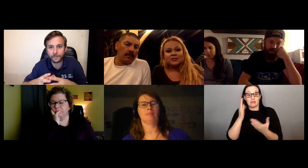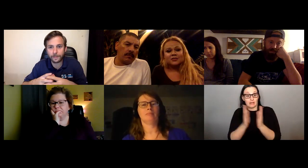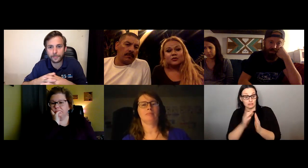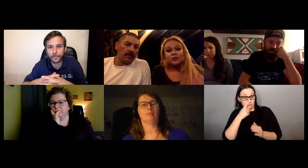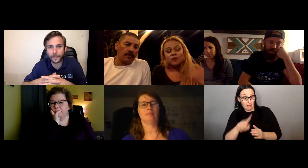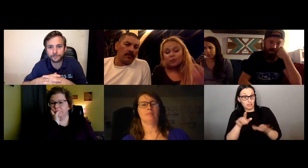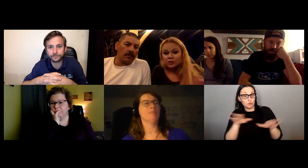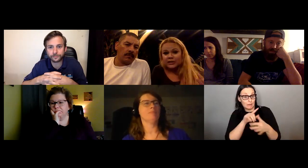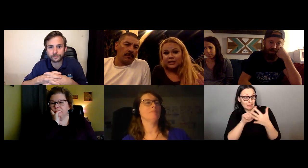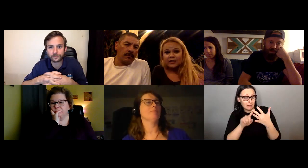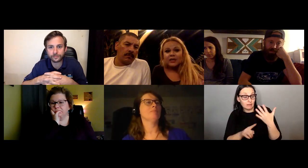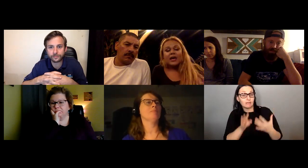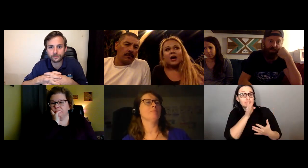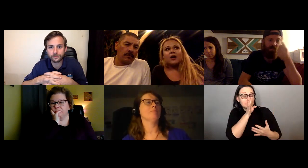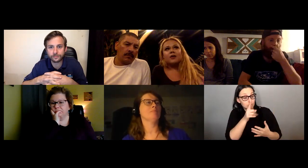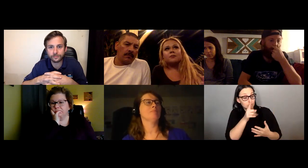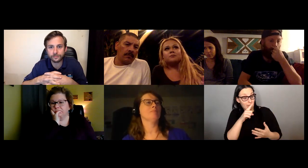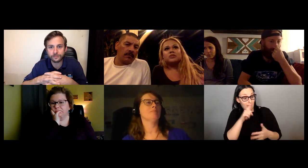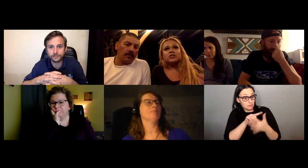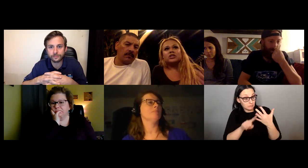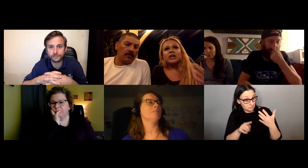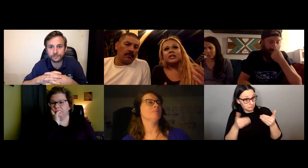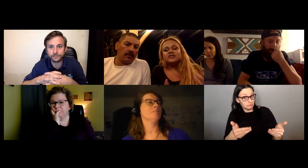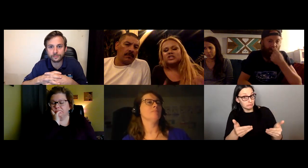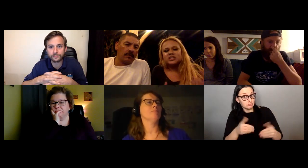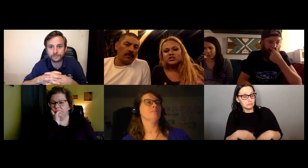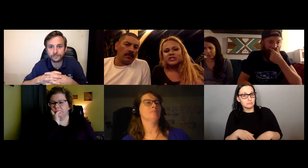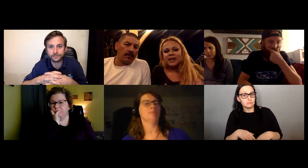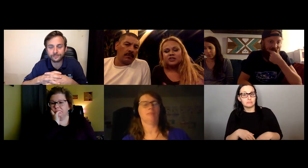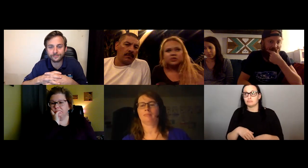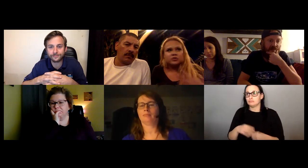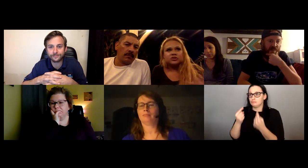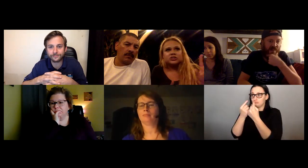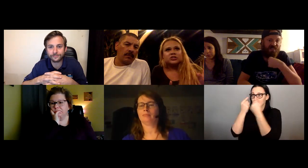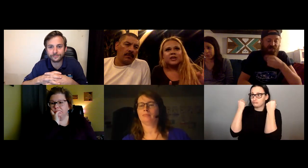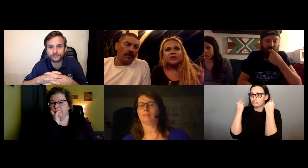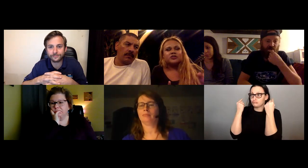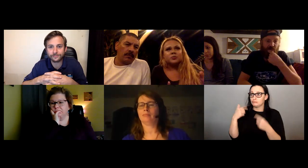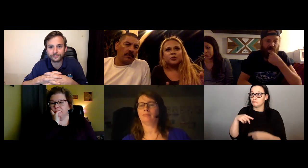you know verbally um and if she didn't understand she would just look at her